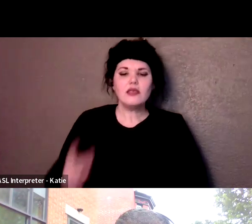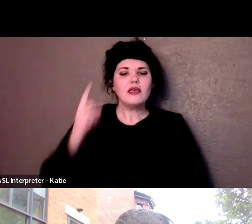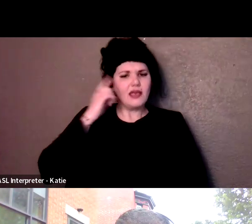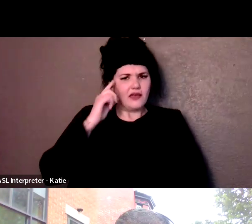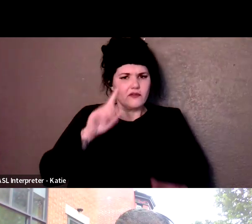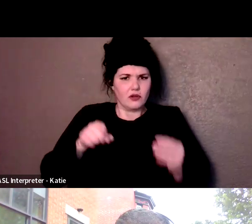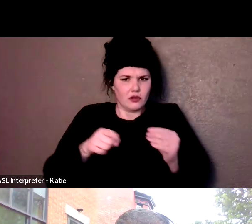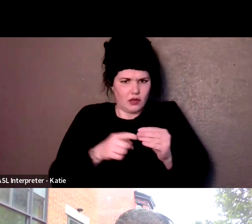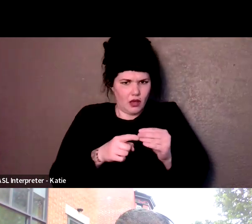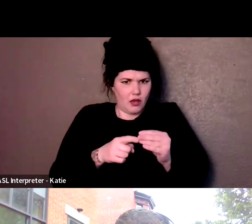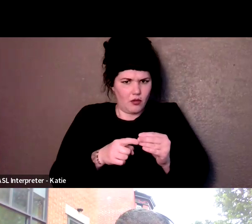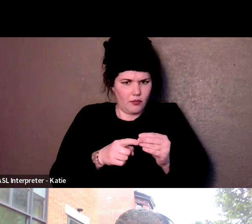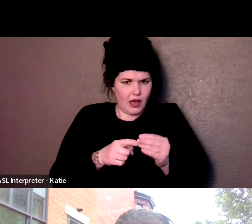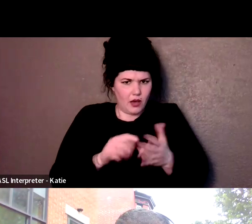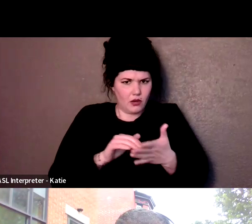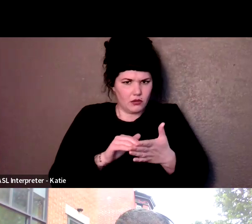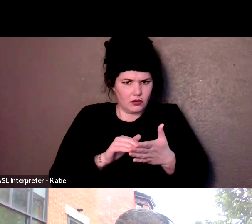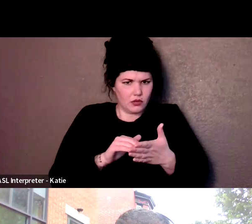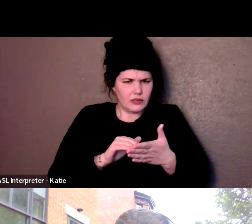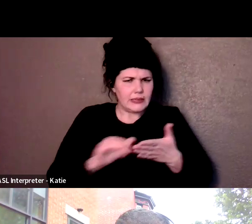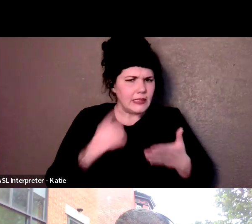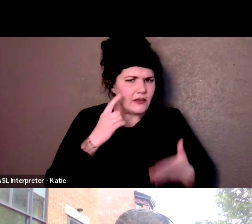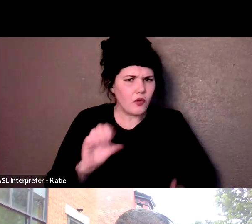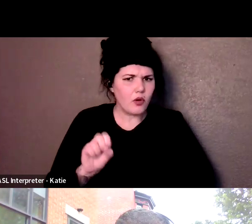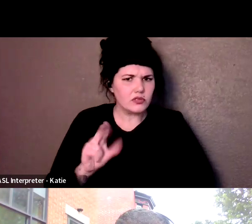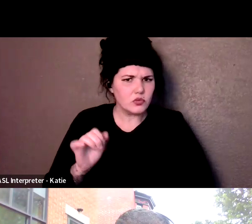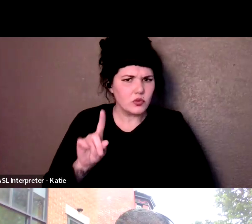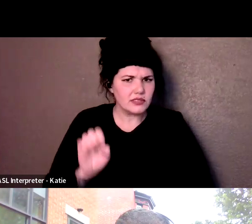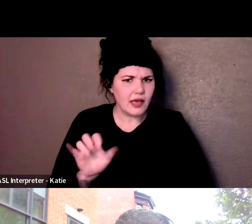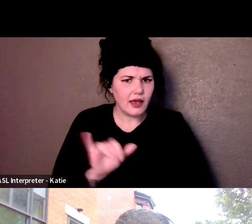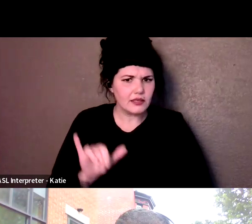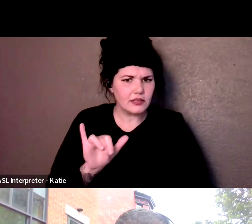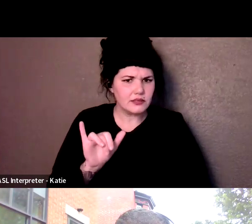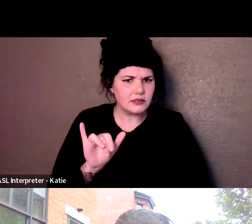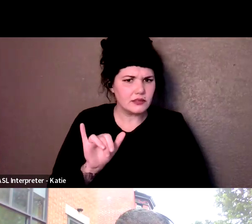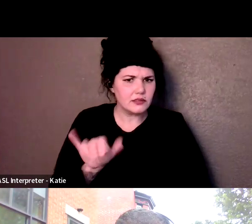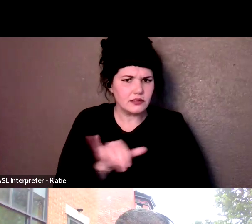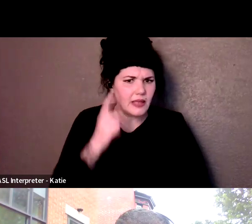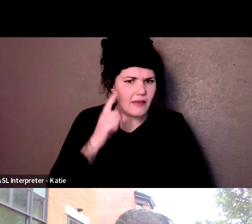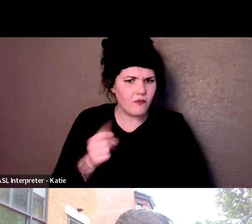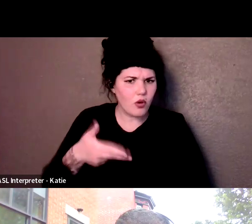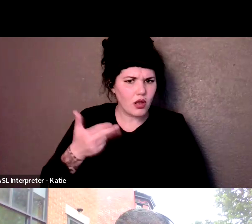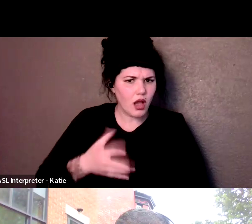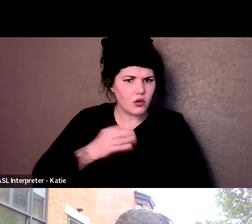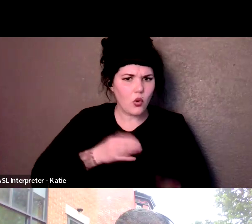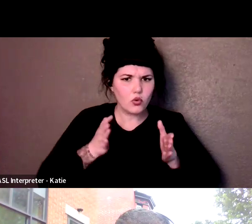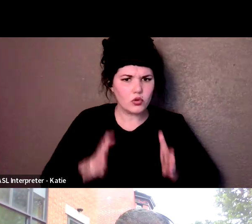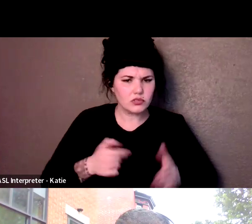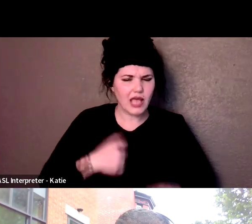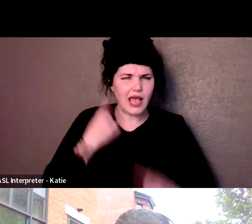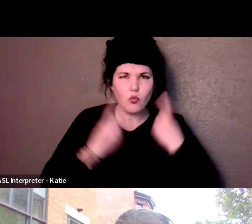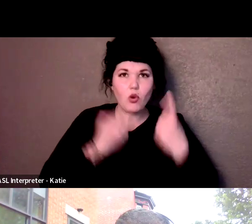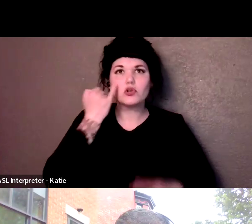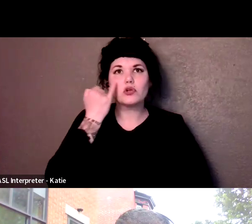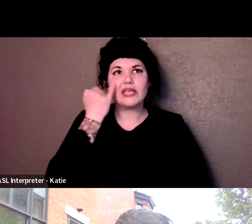for gun owners. I wonder at the correlation with rural residents owning more guns than the urban